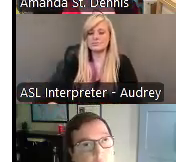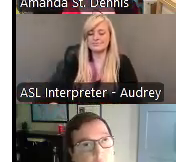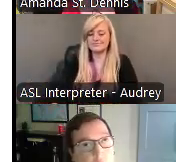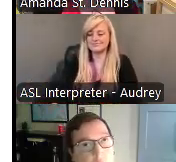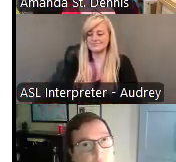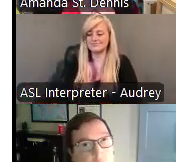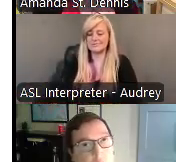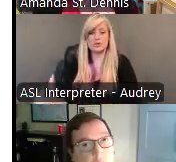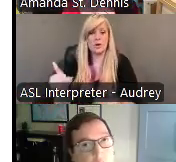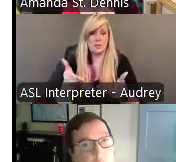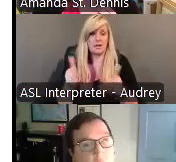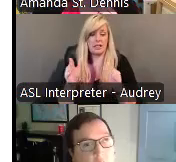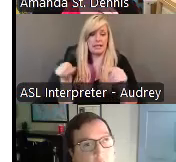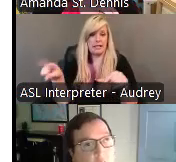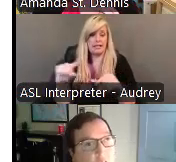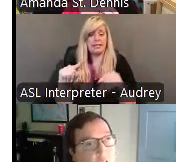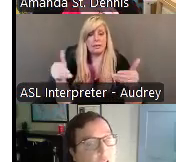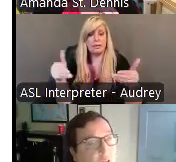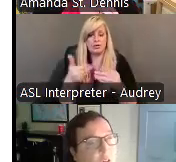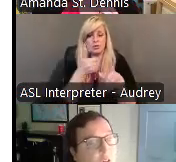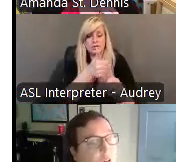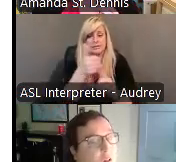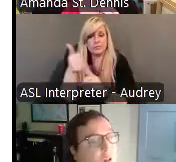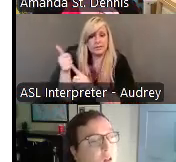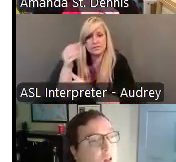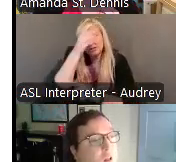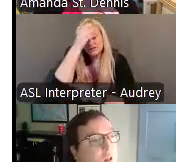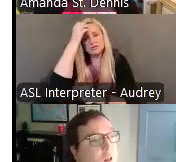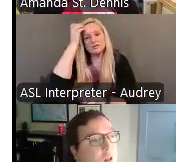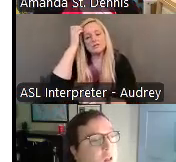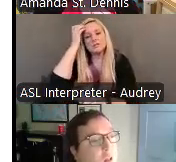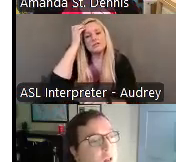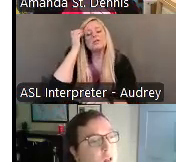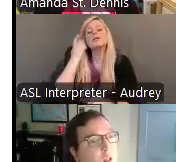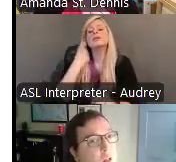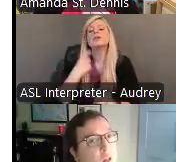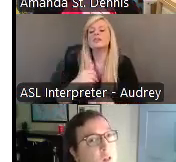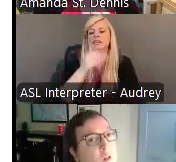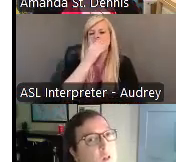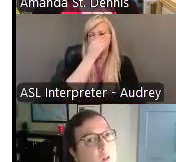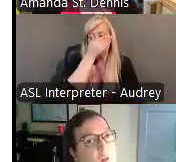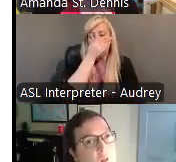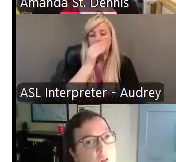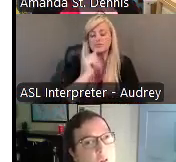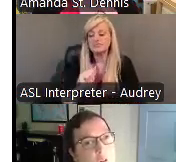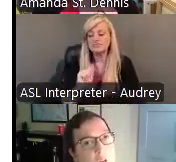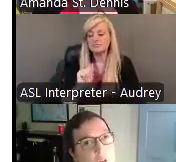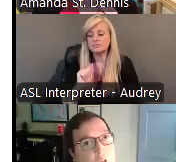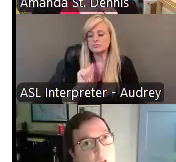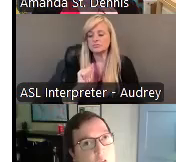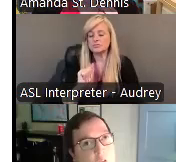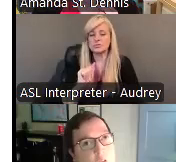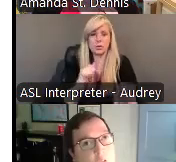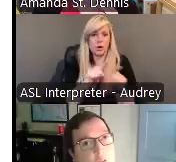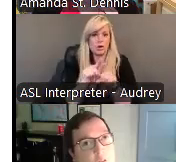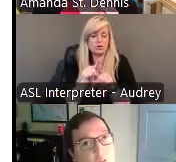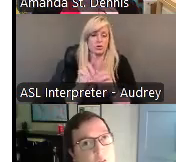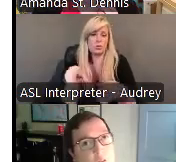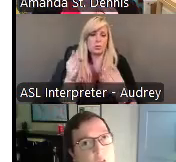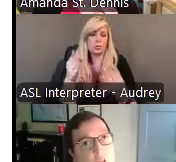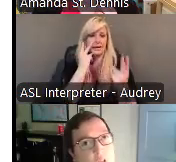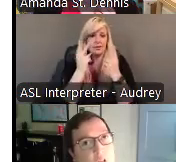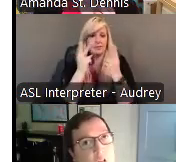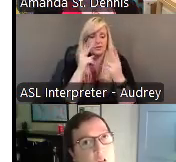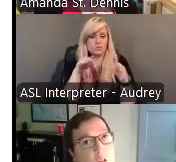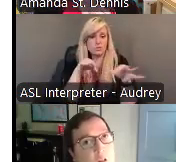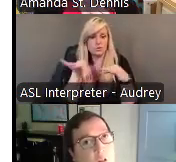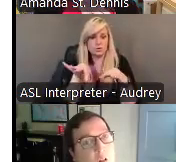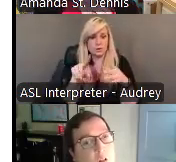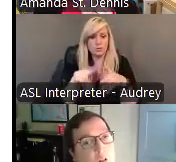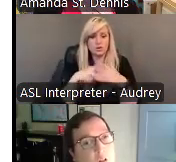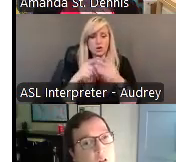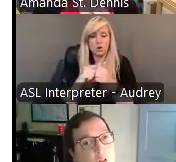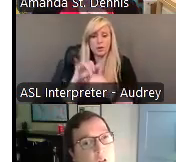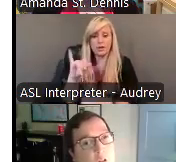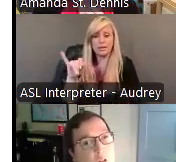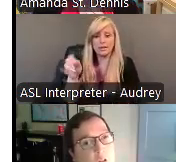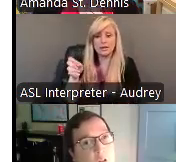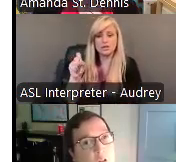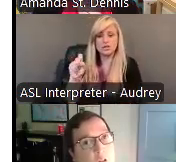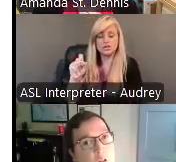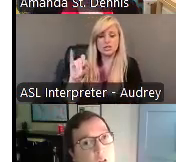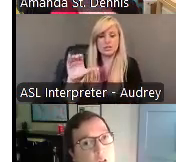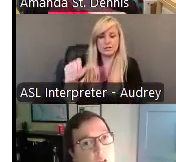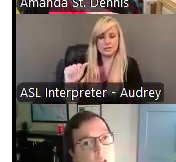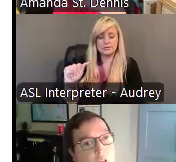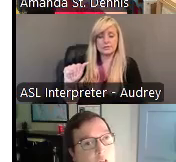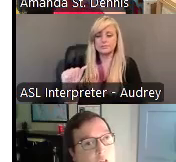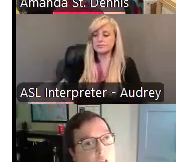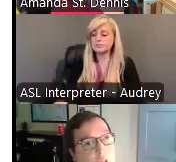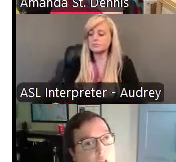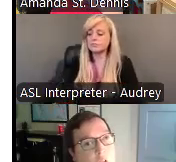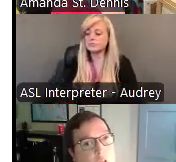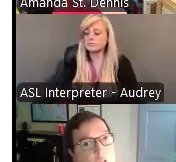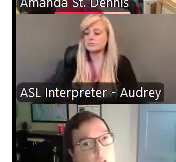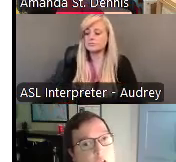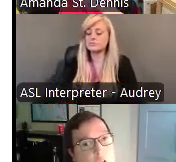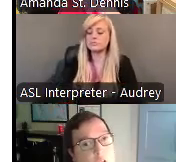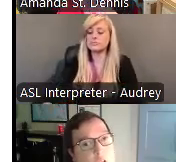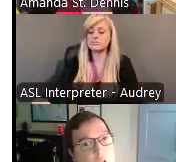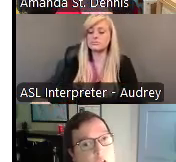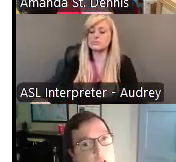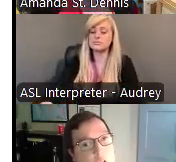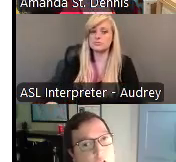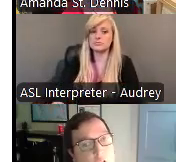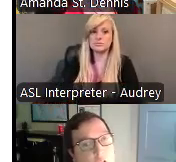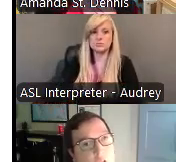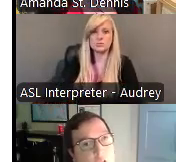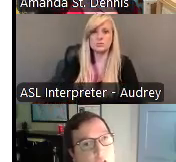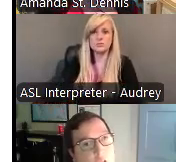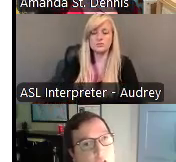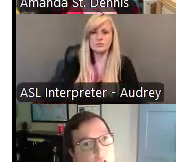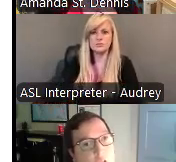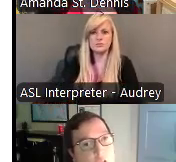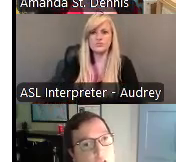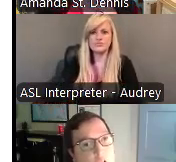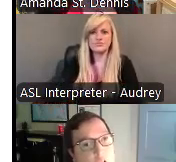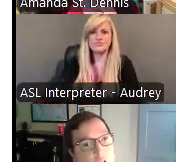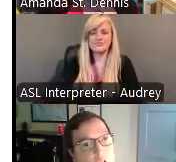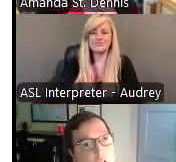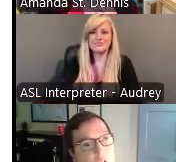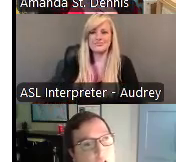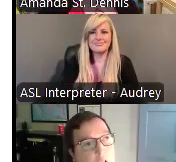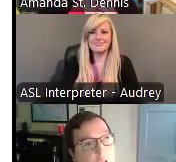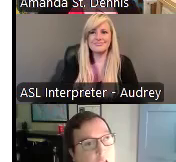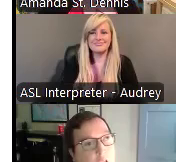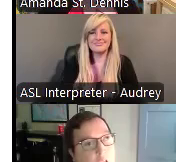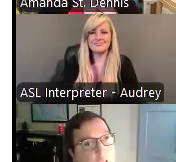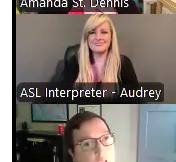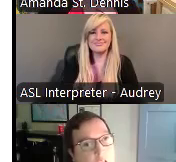introduce themselves with visual descriptions. I'll start with Jess. And also, next slide please.